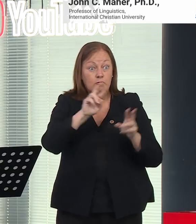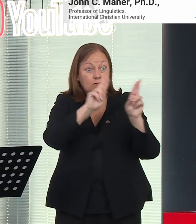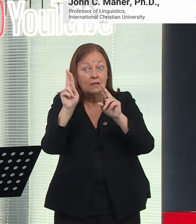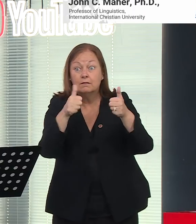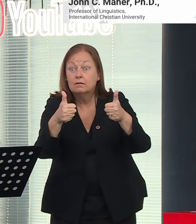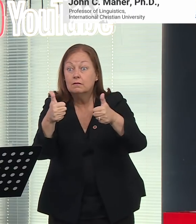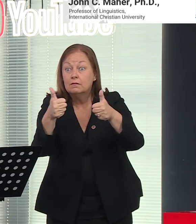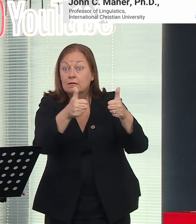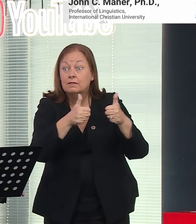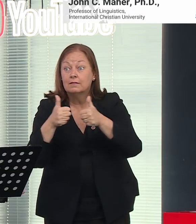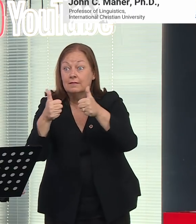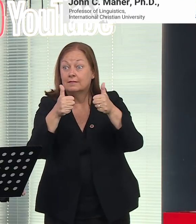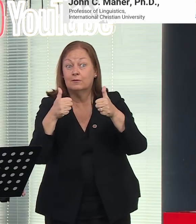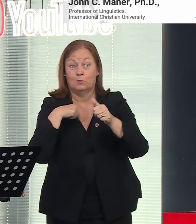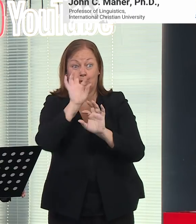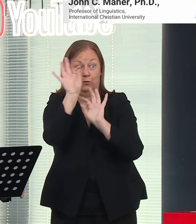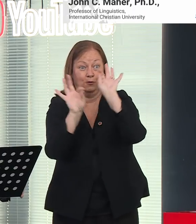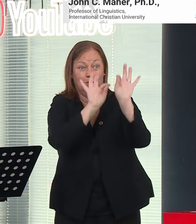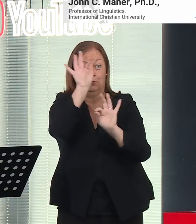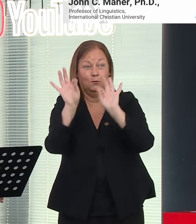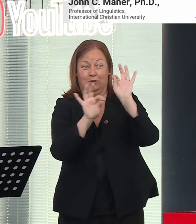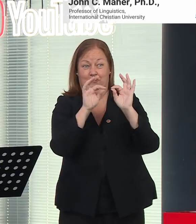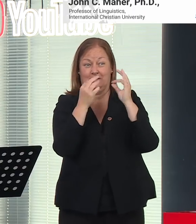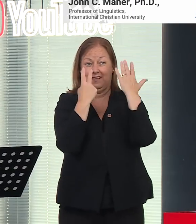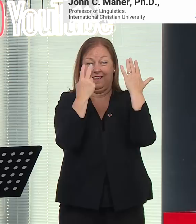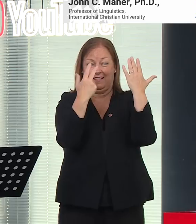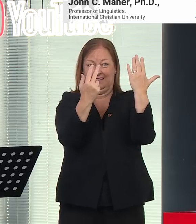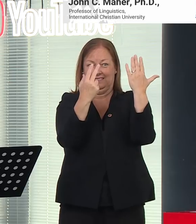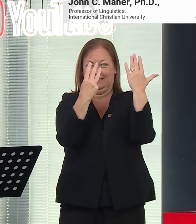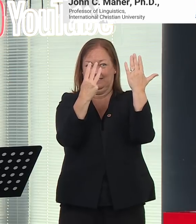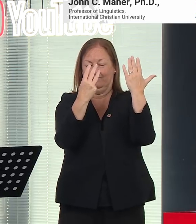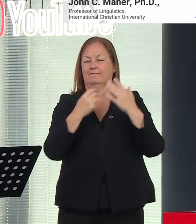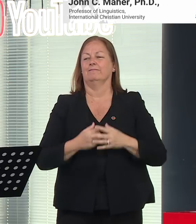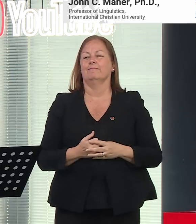here are eight questions about your language. Answer yes or no.